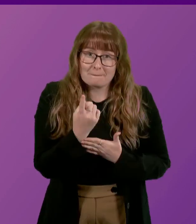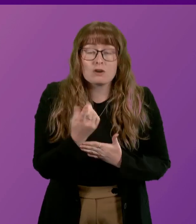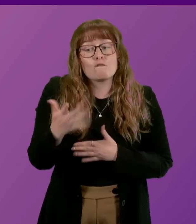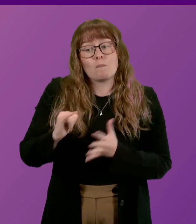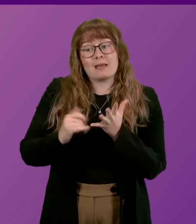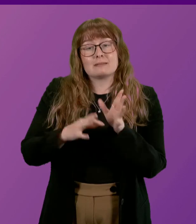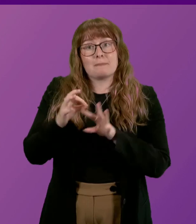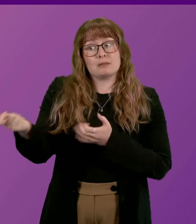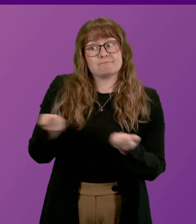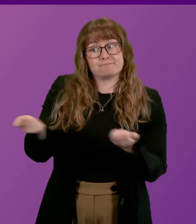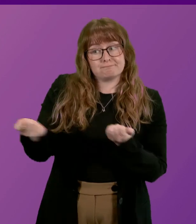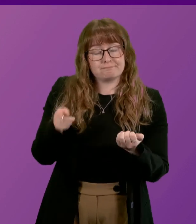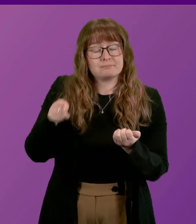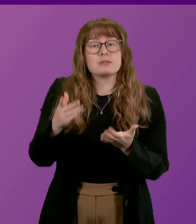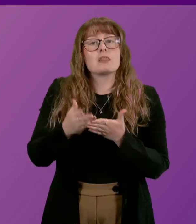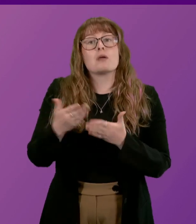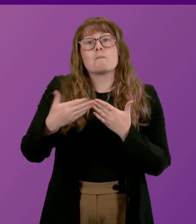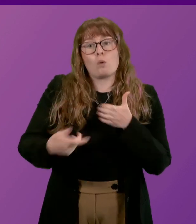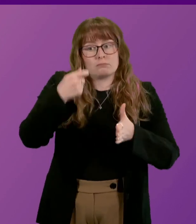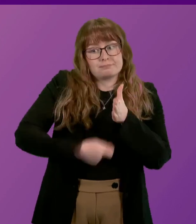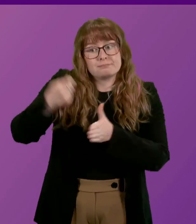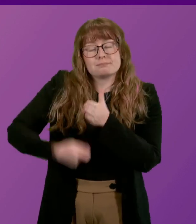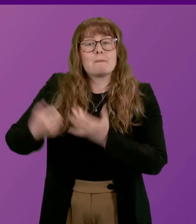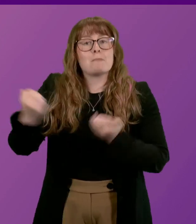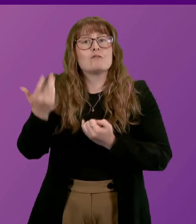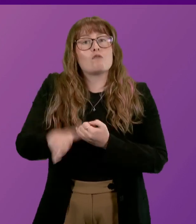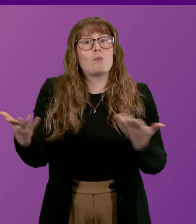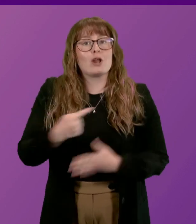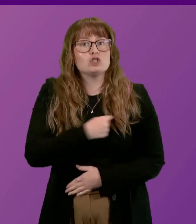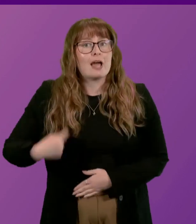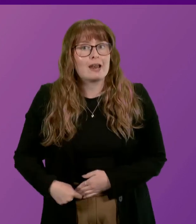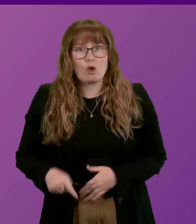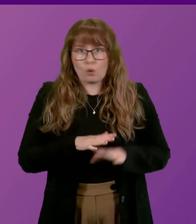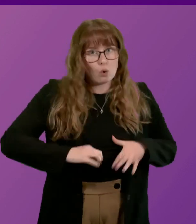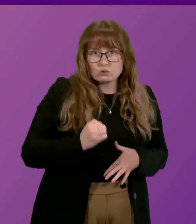the Scottish Government is procuring more buses from China than it is from Scotland.